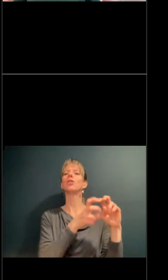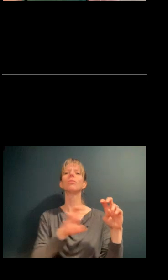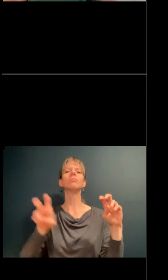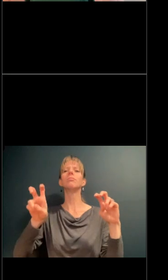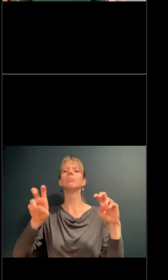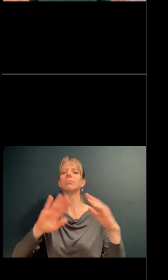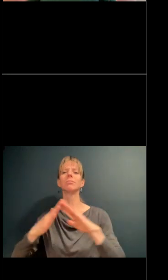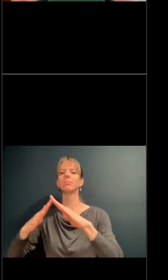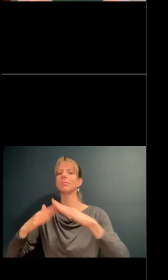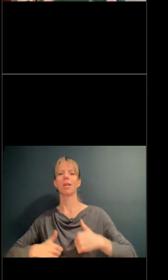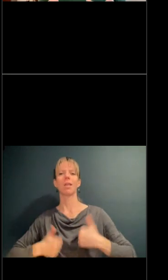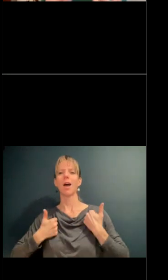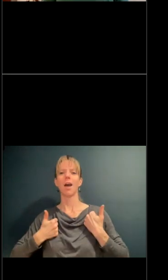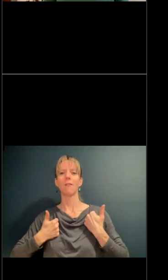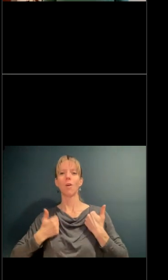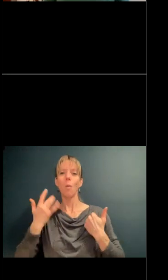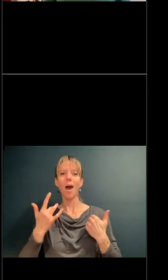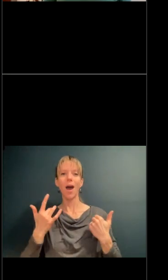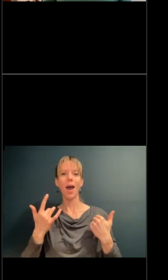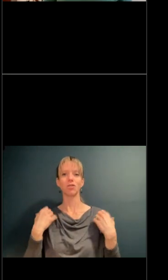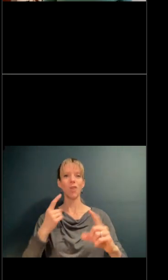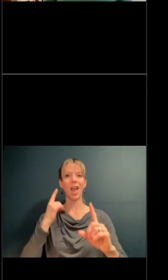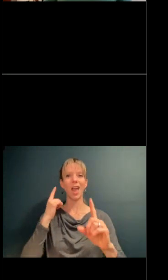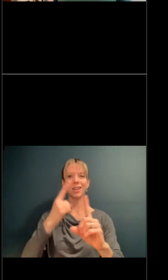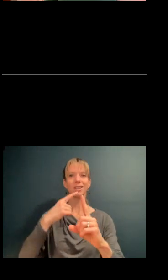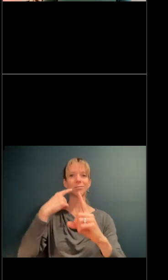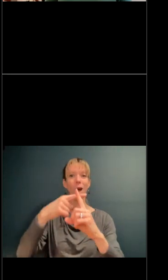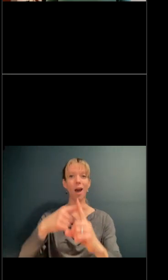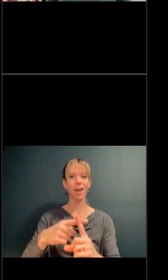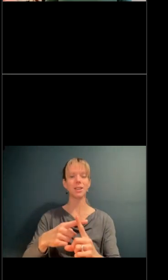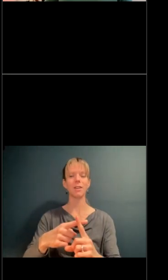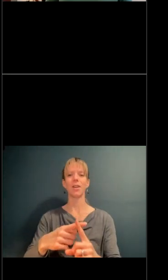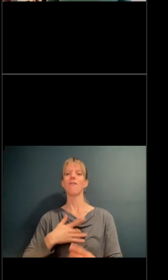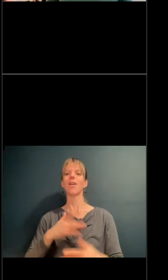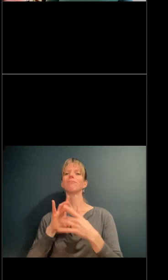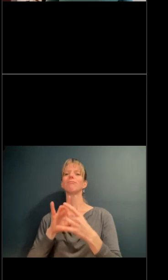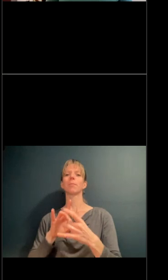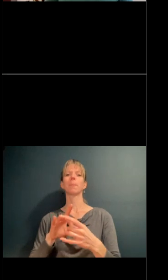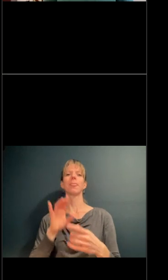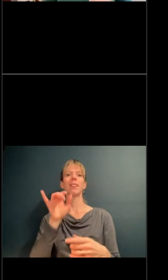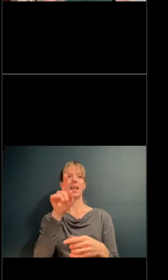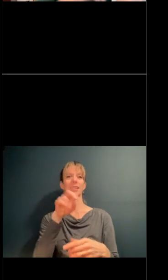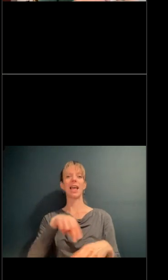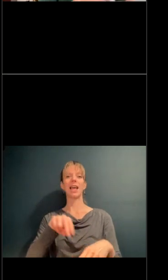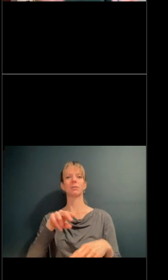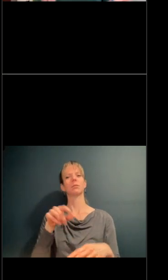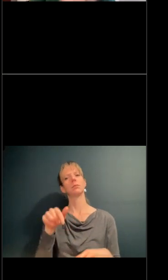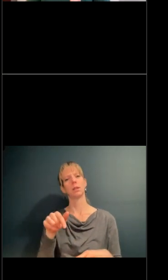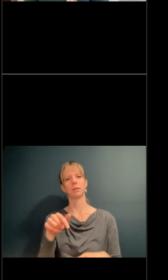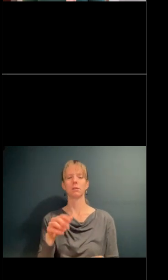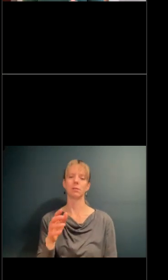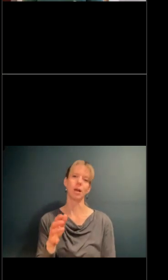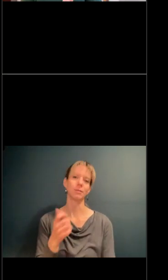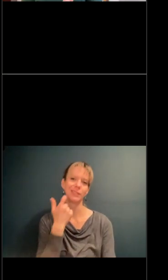Because strengths are often this point of connection. You may know, in fact it actually just finished yesterday, this is National